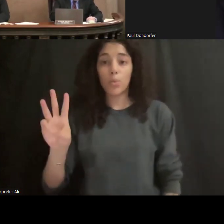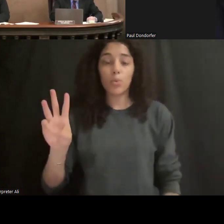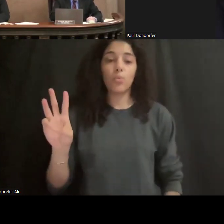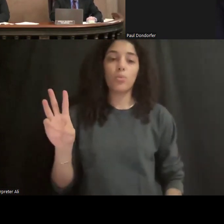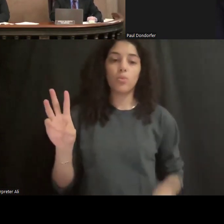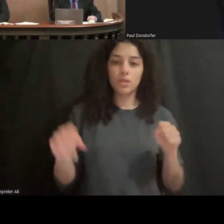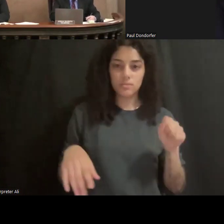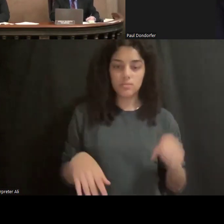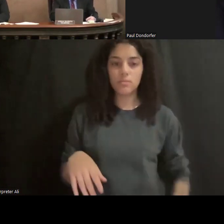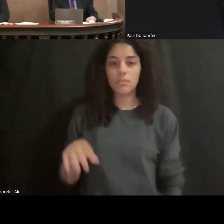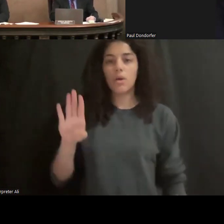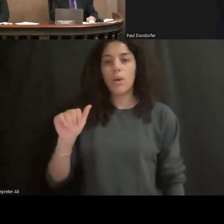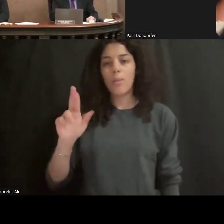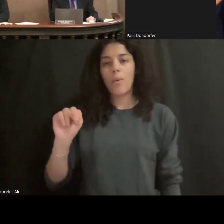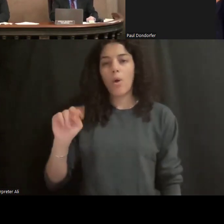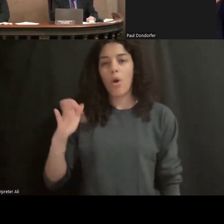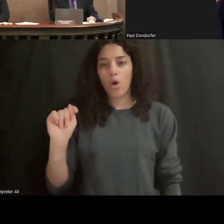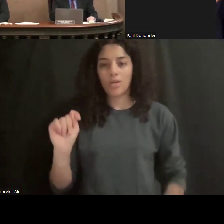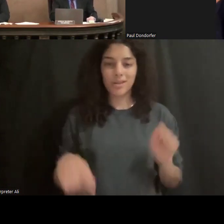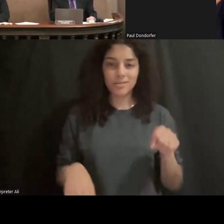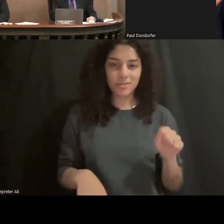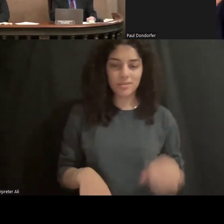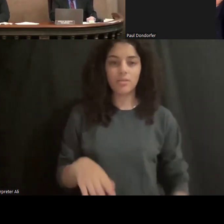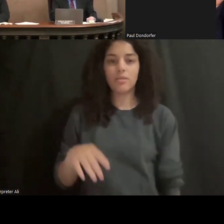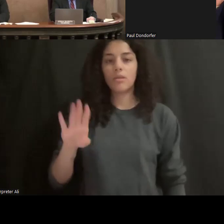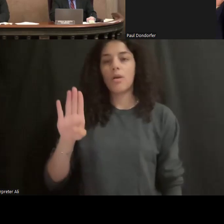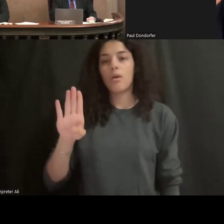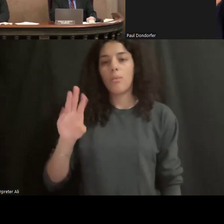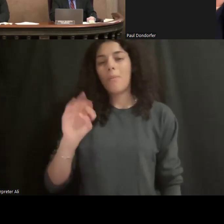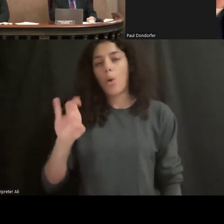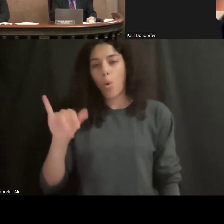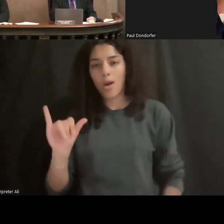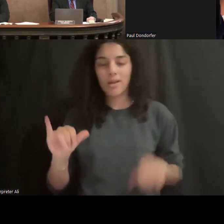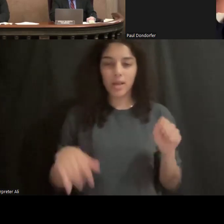votes yes Miss Barnhard Yes Miss Barnhart votes yes Miss Bartholomew McCoy Yes Miss Bartholomew